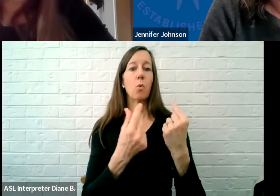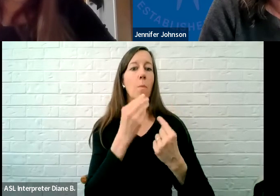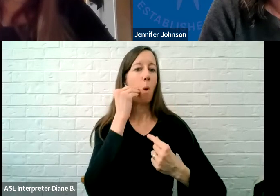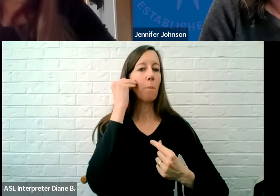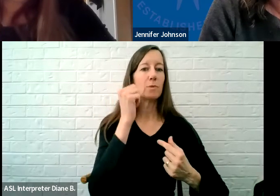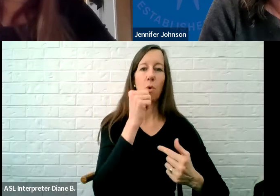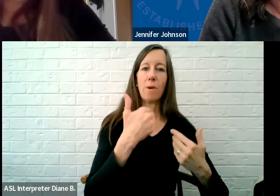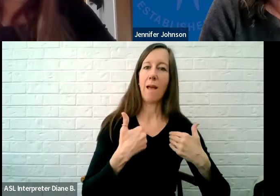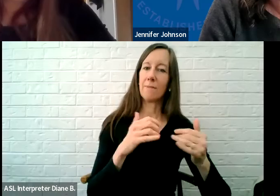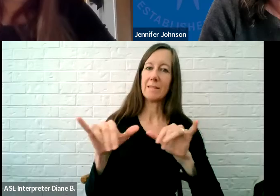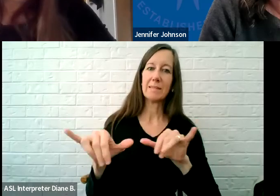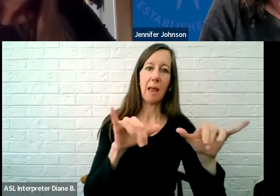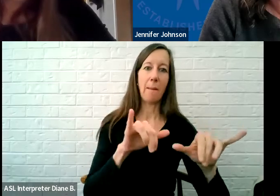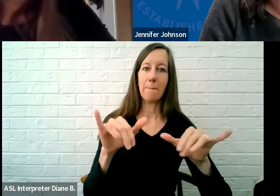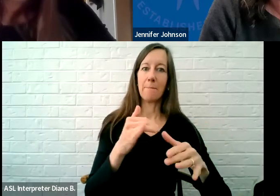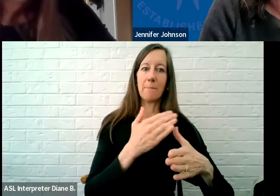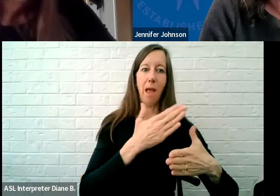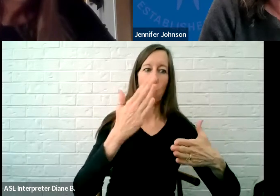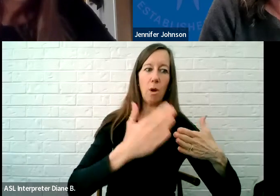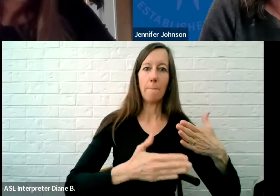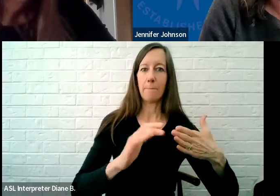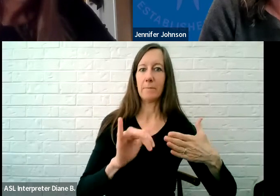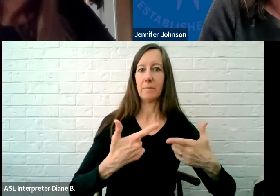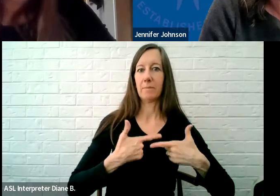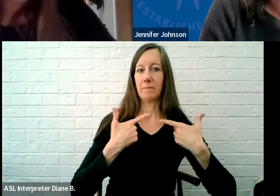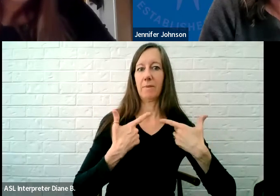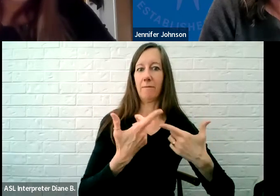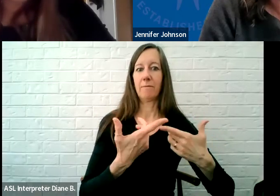Yes, we need to address the workforce issues with increased wages and required